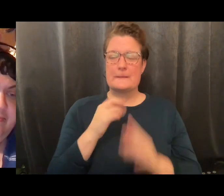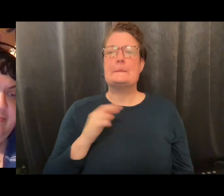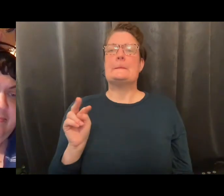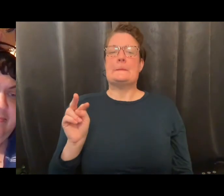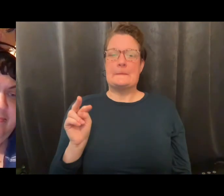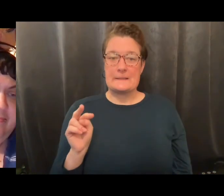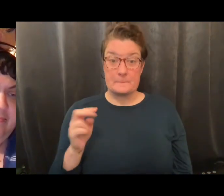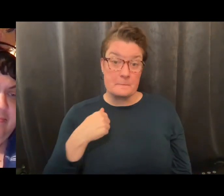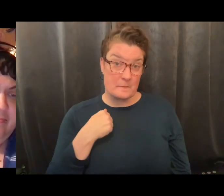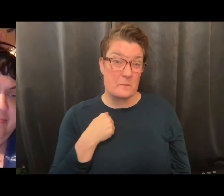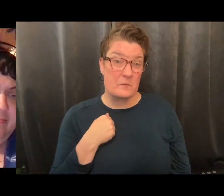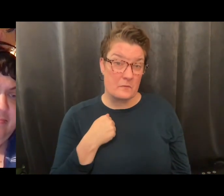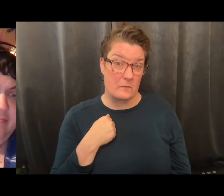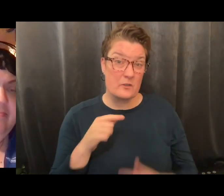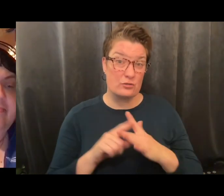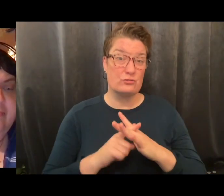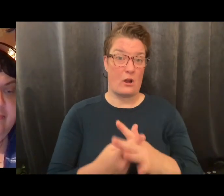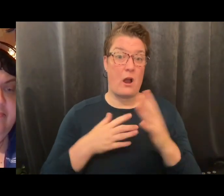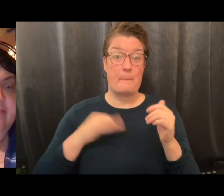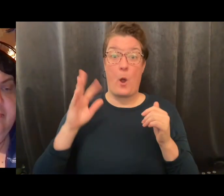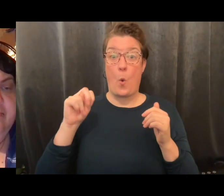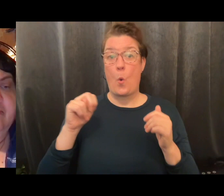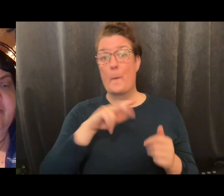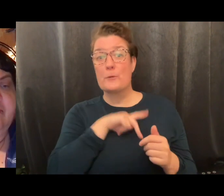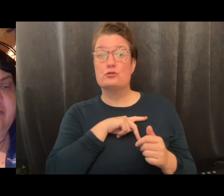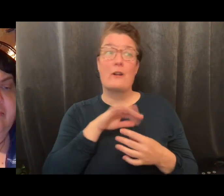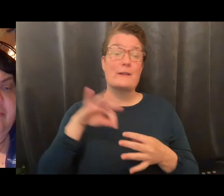very young, um, my parents didn't let me go to Hebrew school.